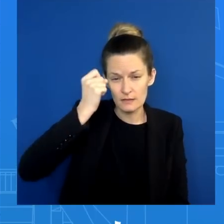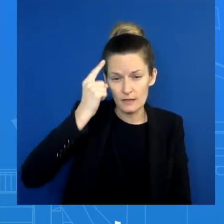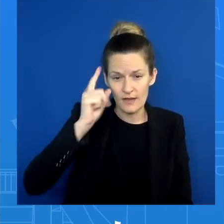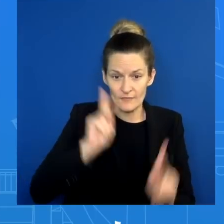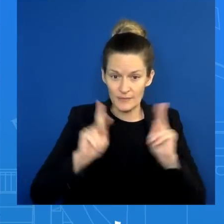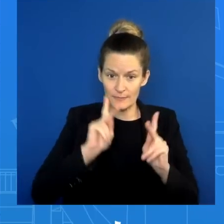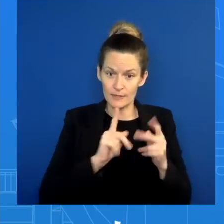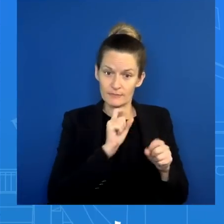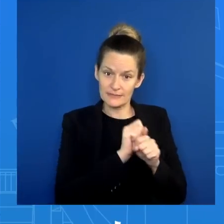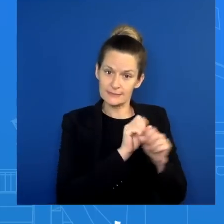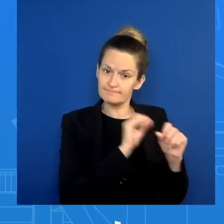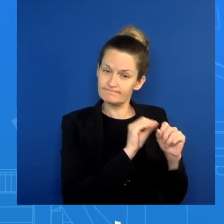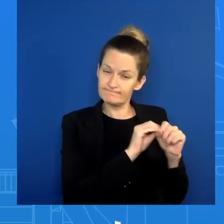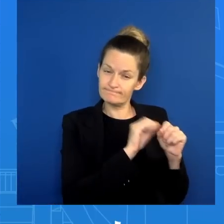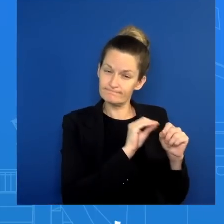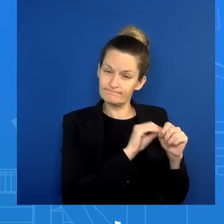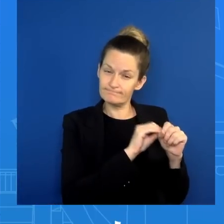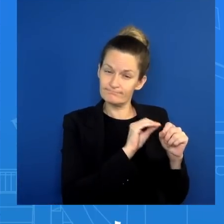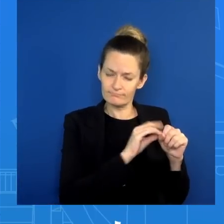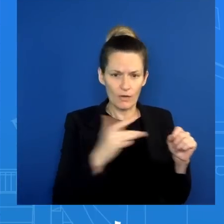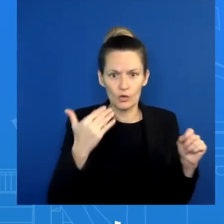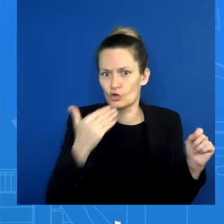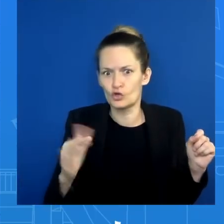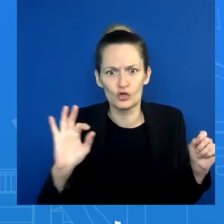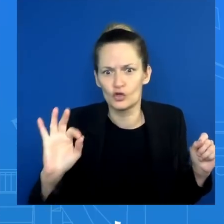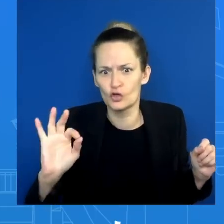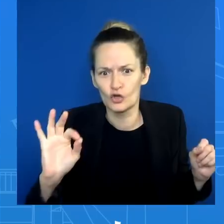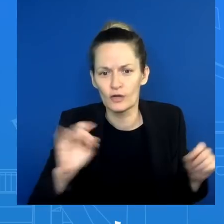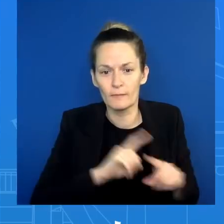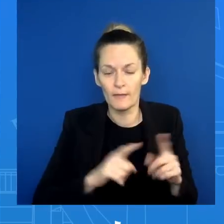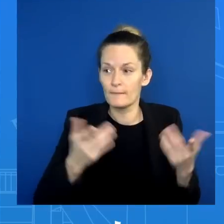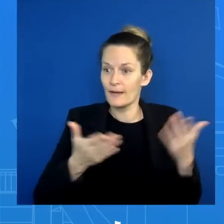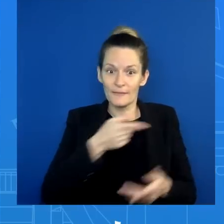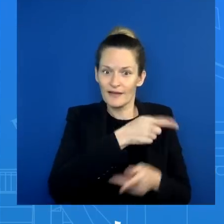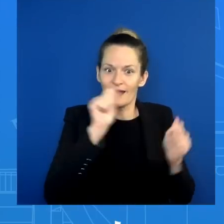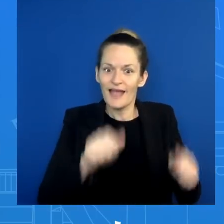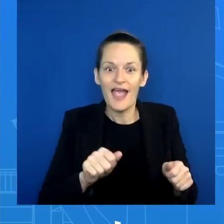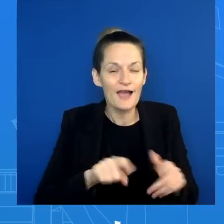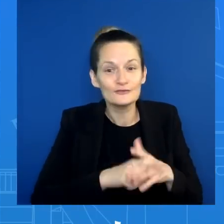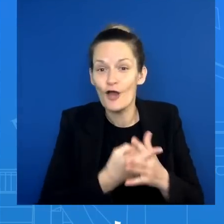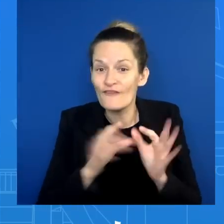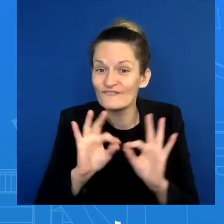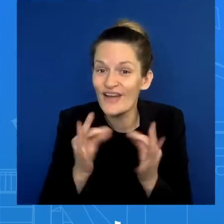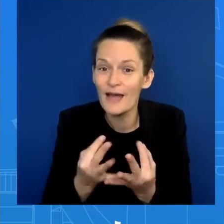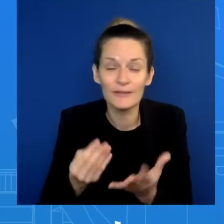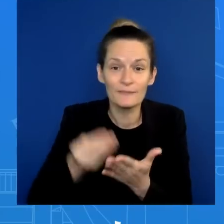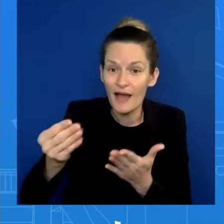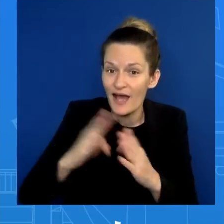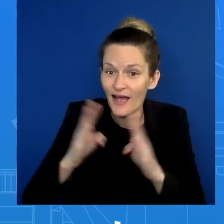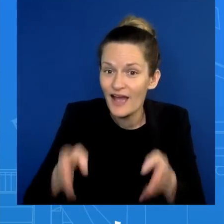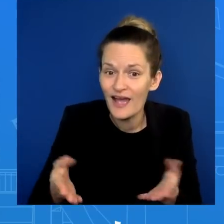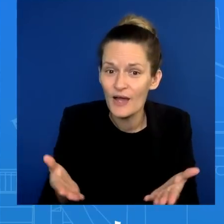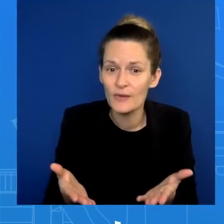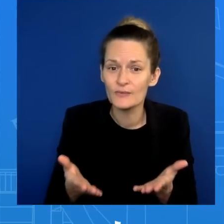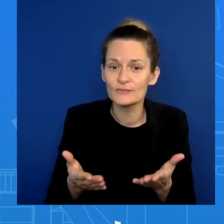This matters in so many ways. The Press: More than keeping the deficit lower by increase